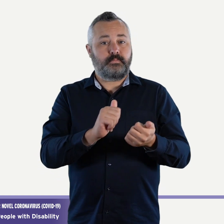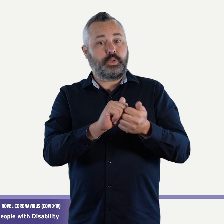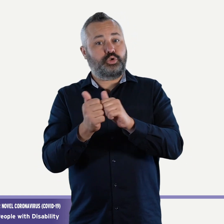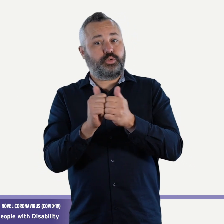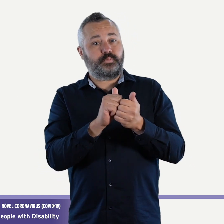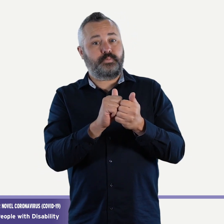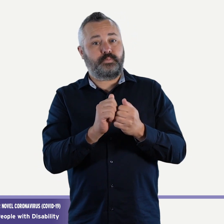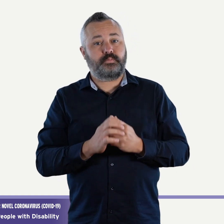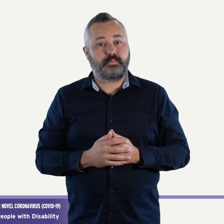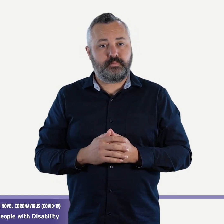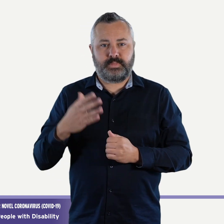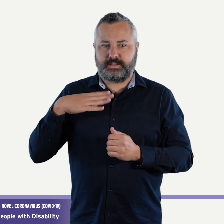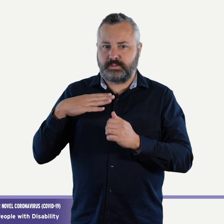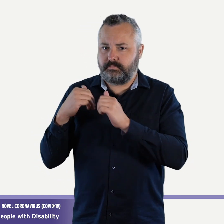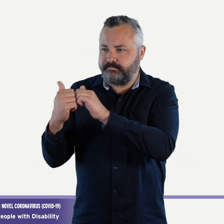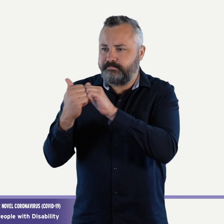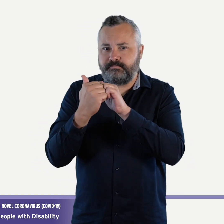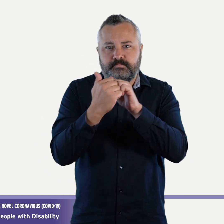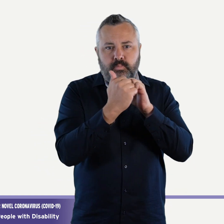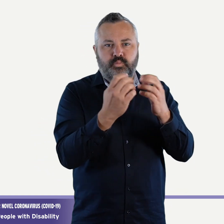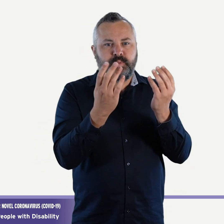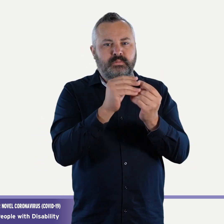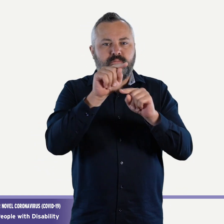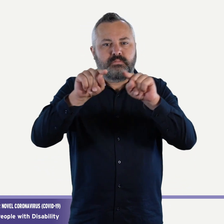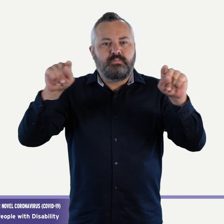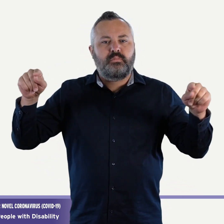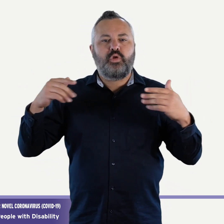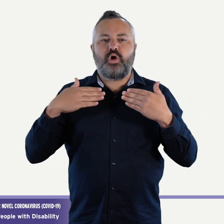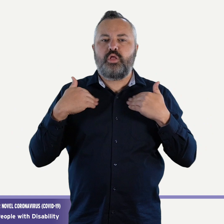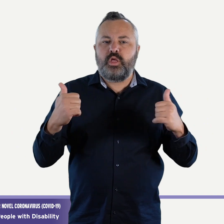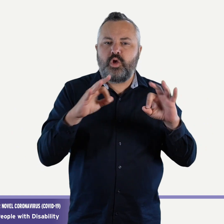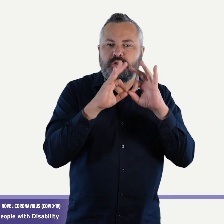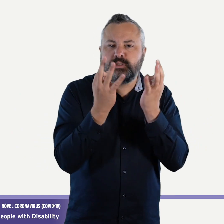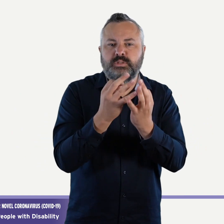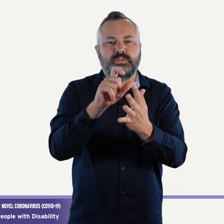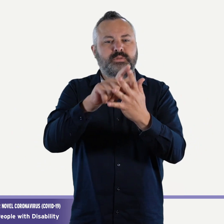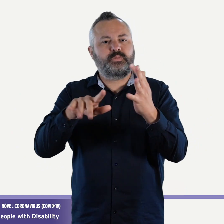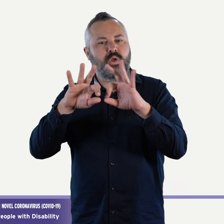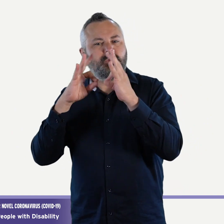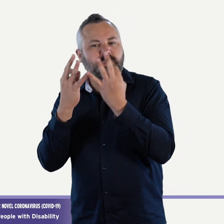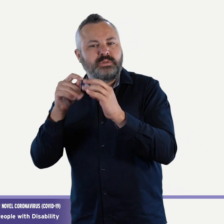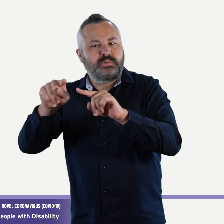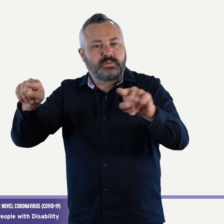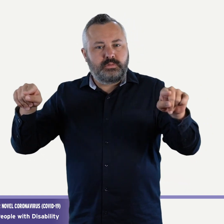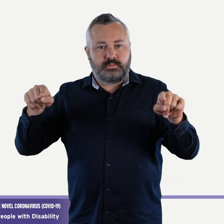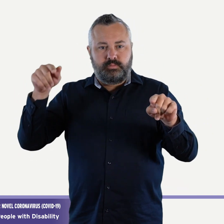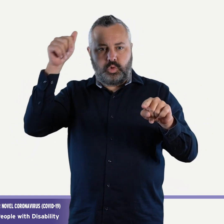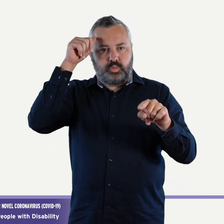PARTNERSHIPS There is a need for an integrated partnership between the health sector and disability sectors to appropriately -